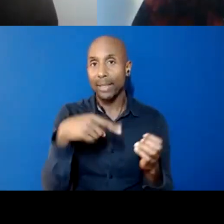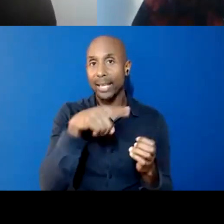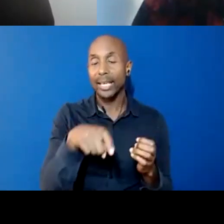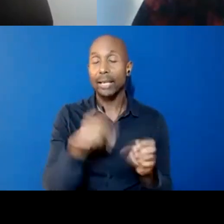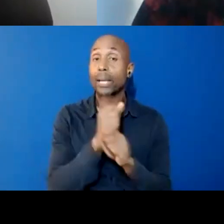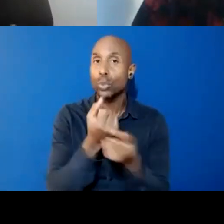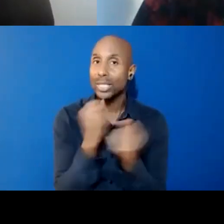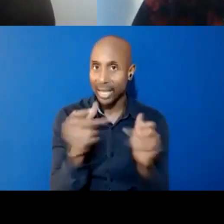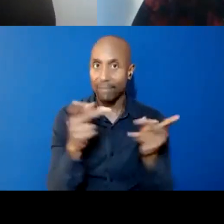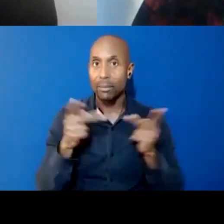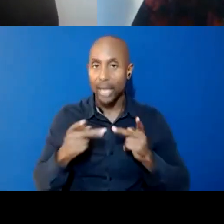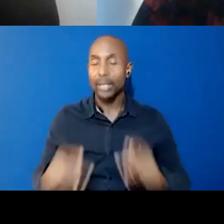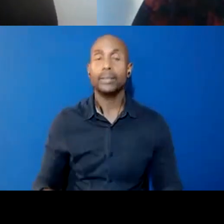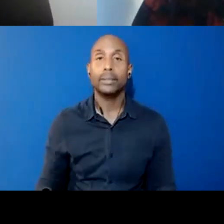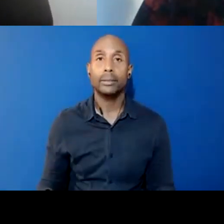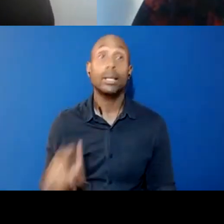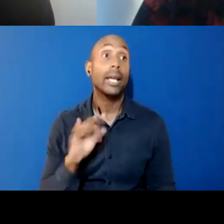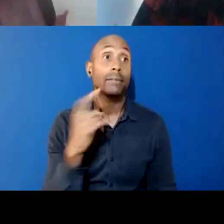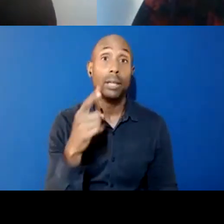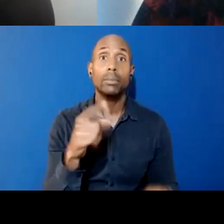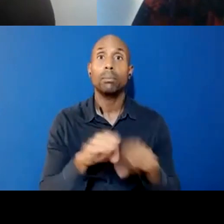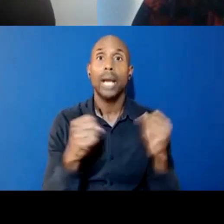What if something is broken and needs to be repaired?